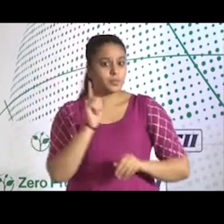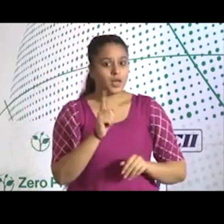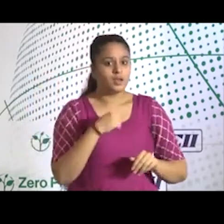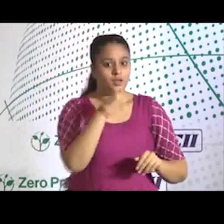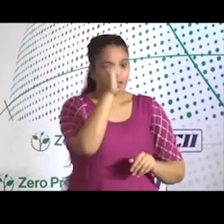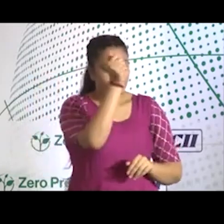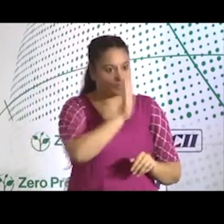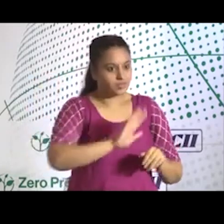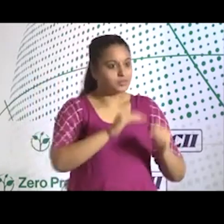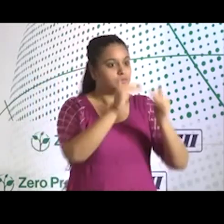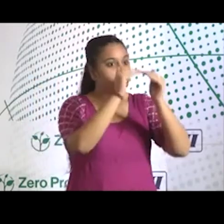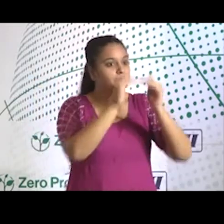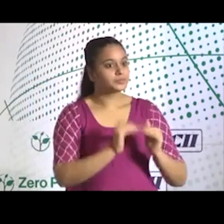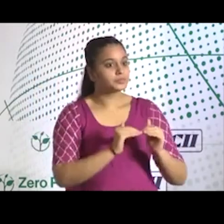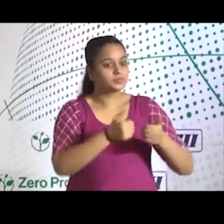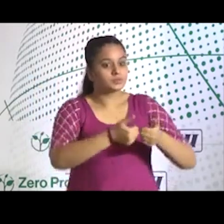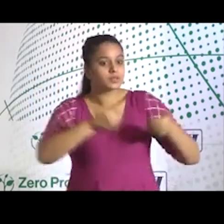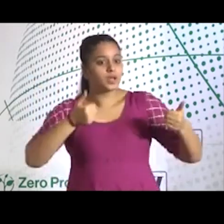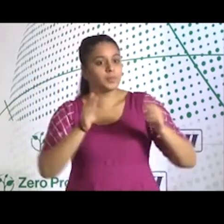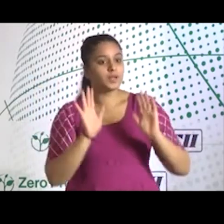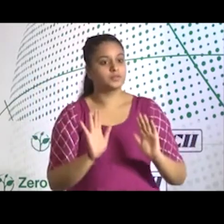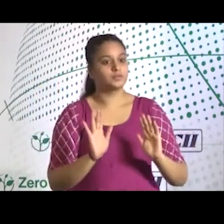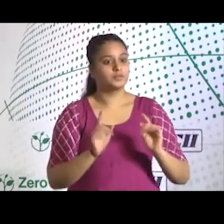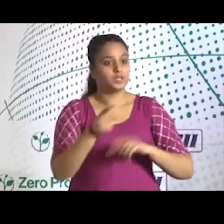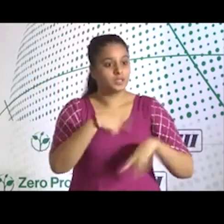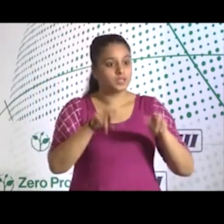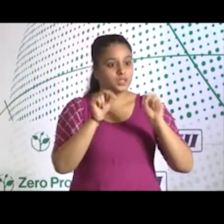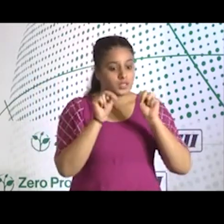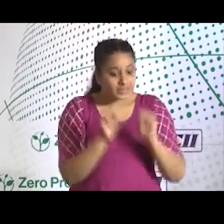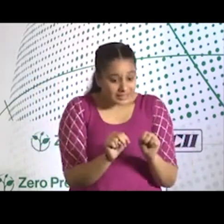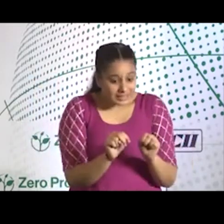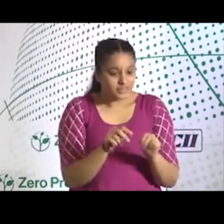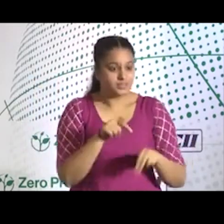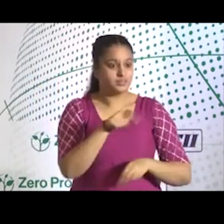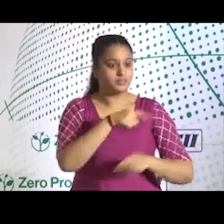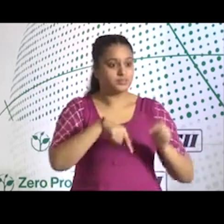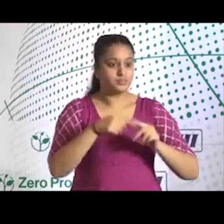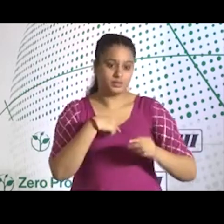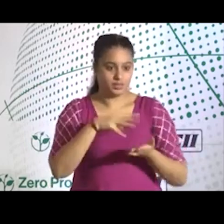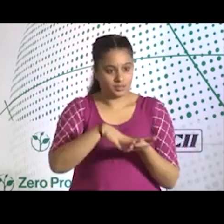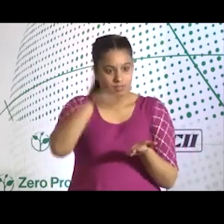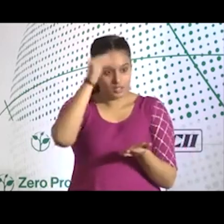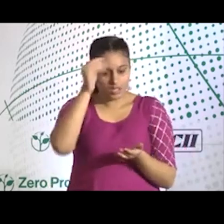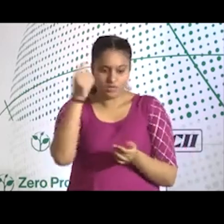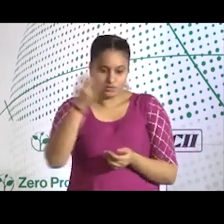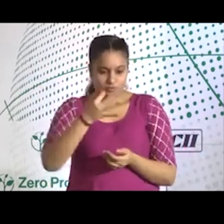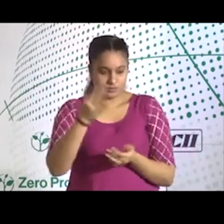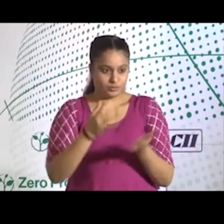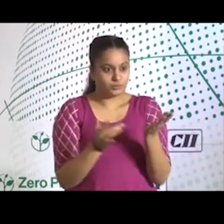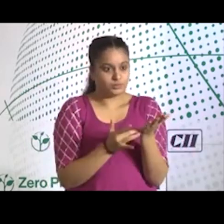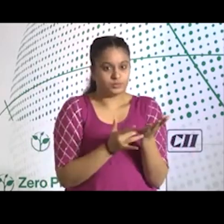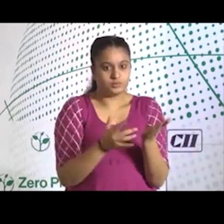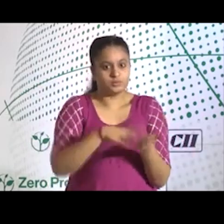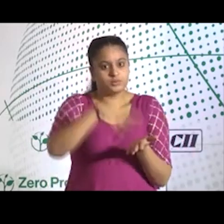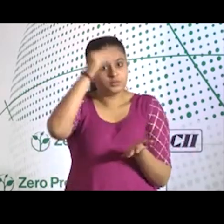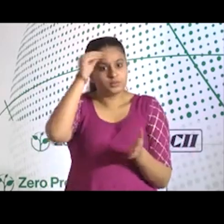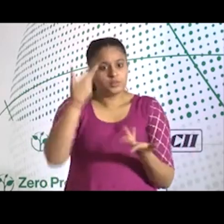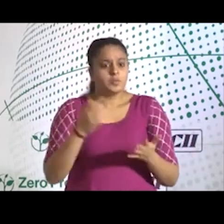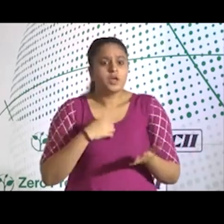So there's there's a gap here. Right. And this leads to a perception that even if I learned this new technology, it's not going to help my life very much.